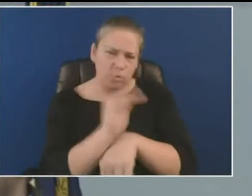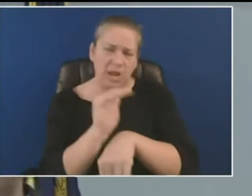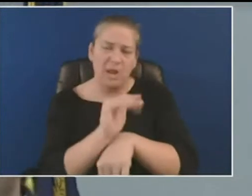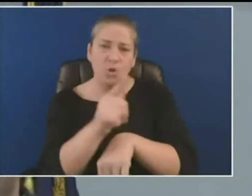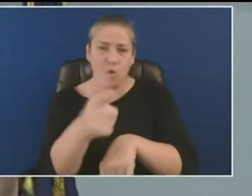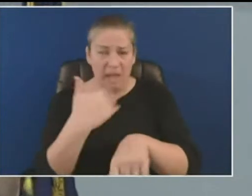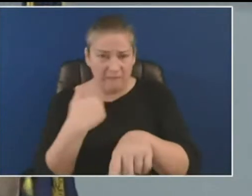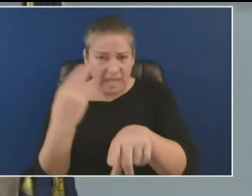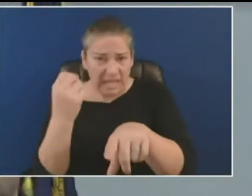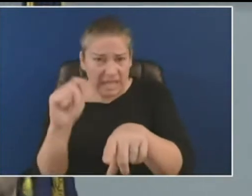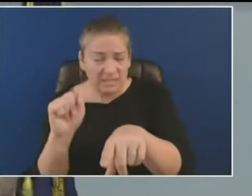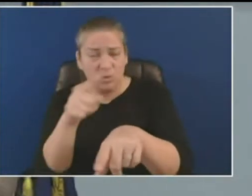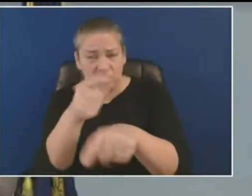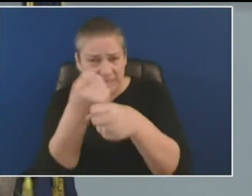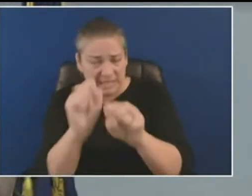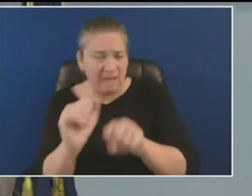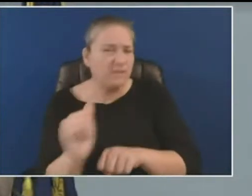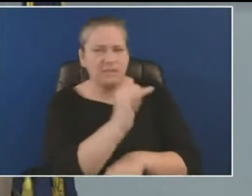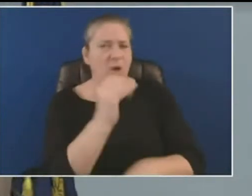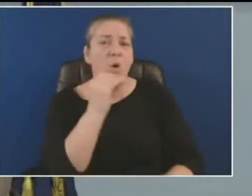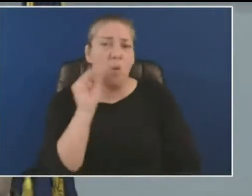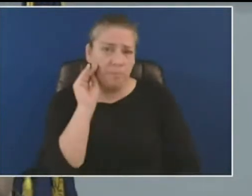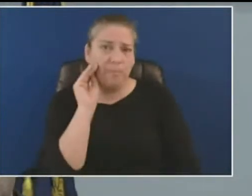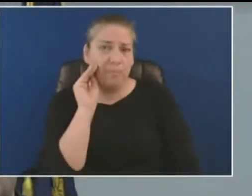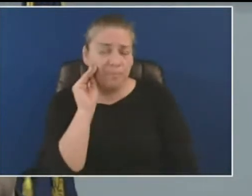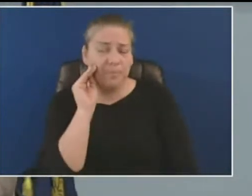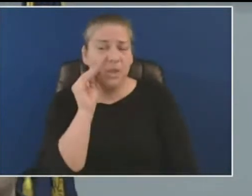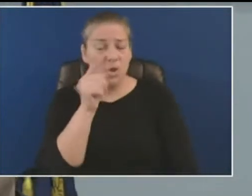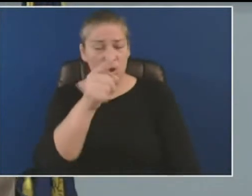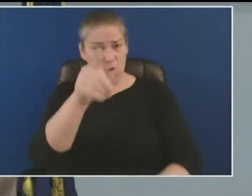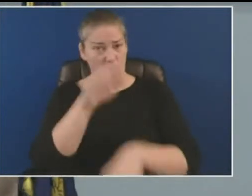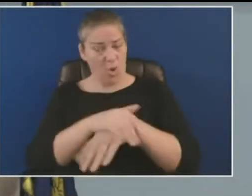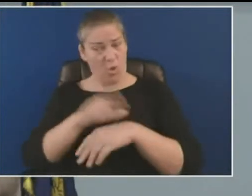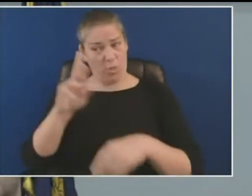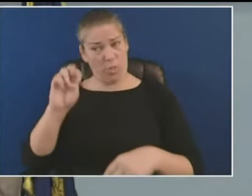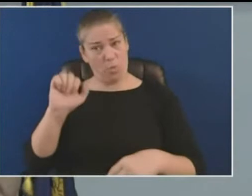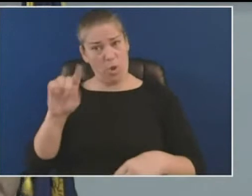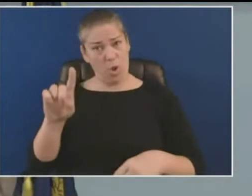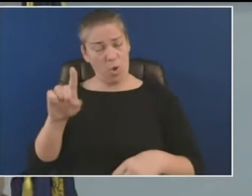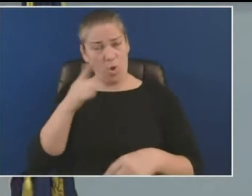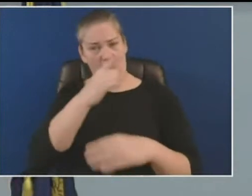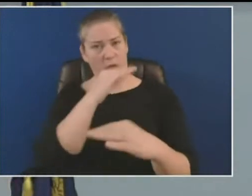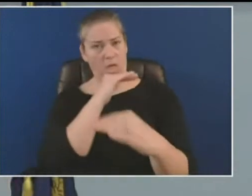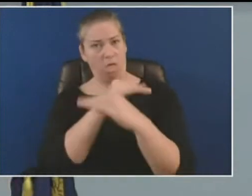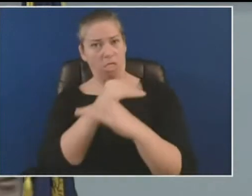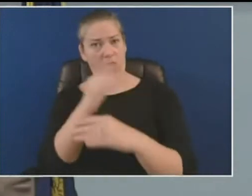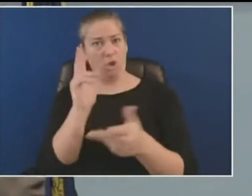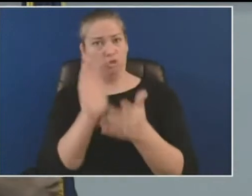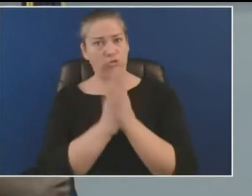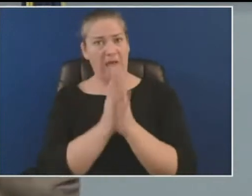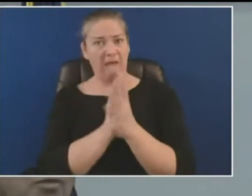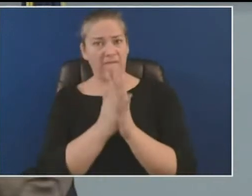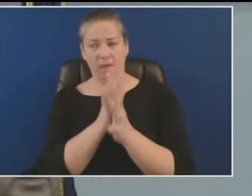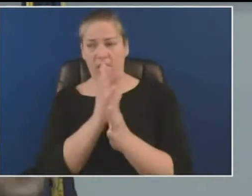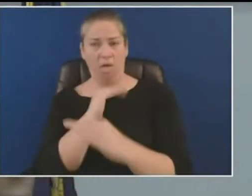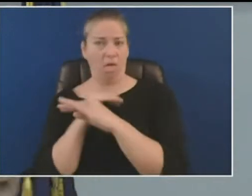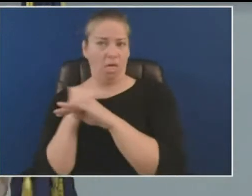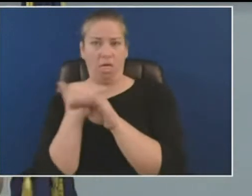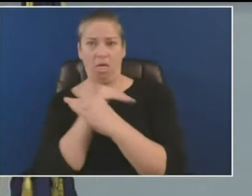that the more you stay on the road and keep traffic clogged up in the areas where there's damage. Slower, it's going to be for BGM,